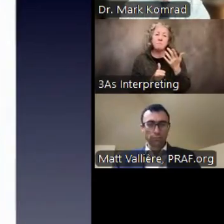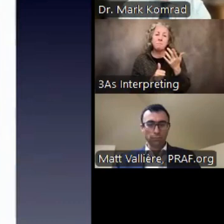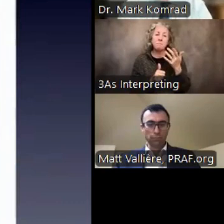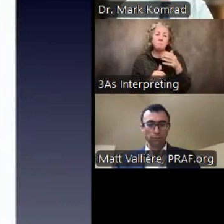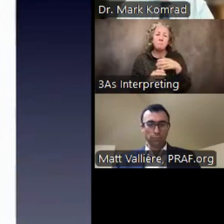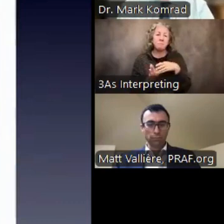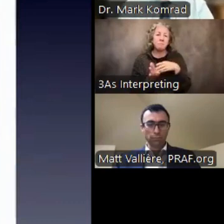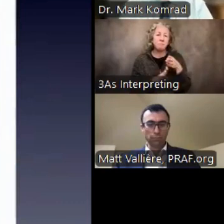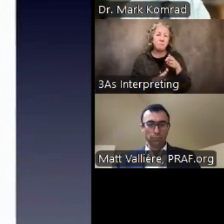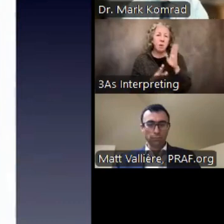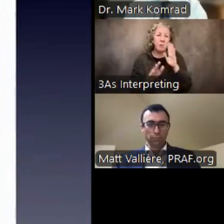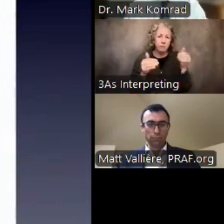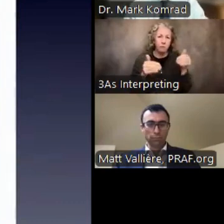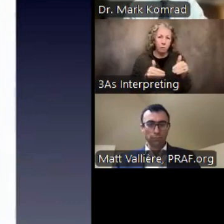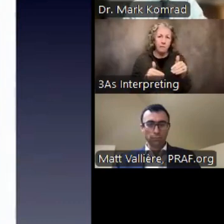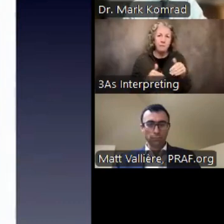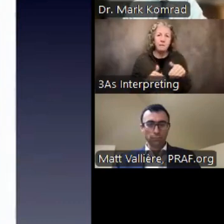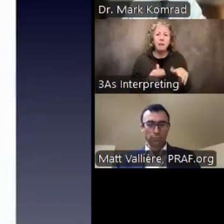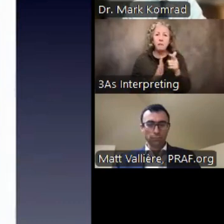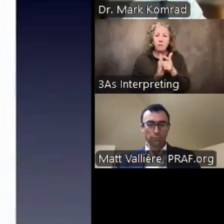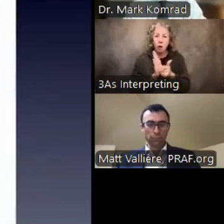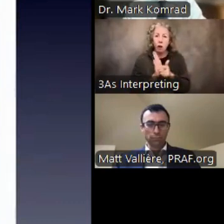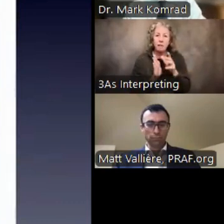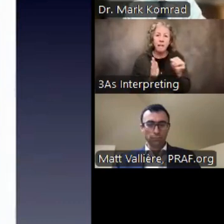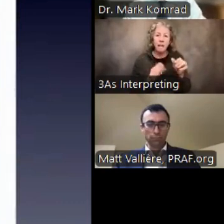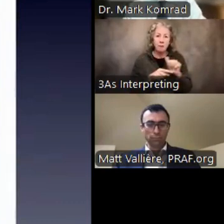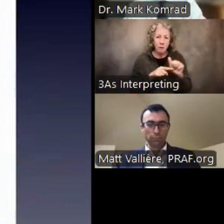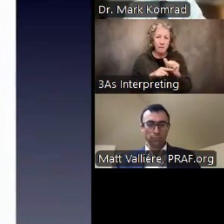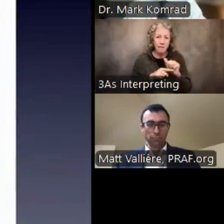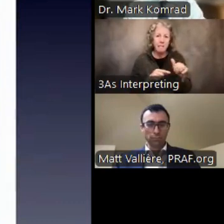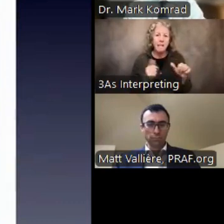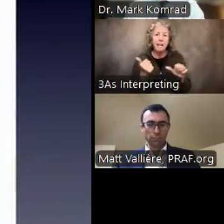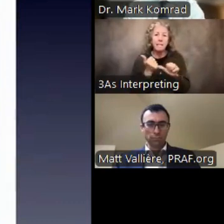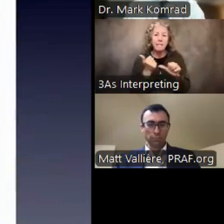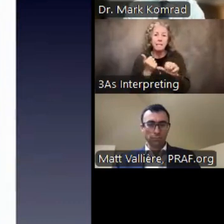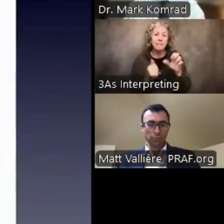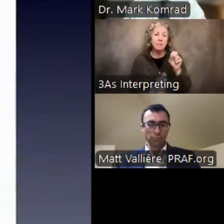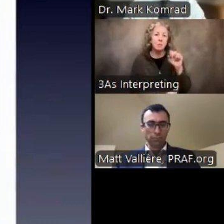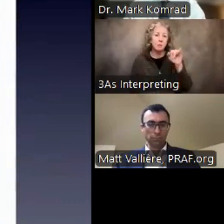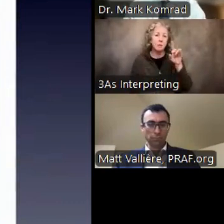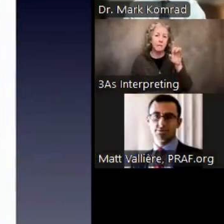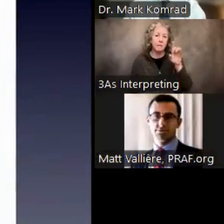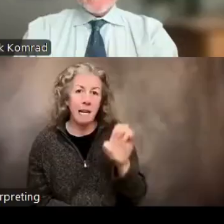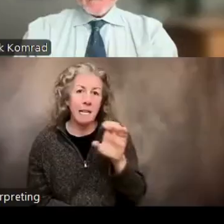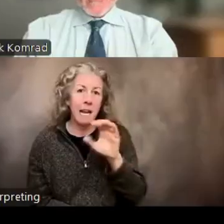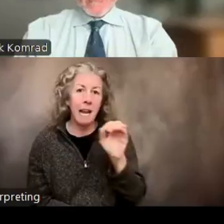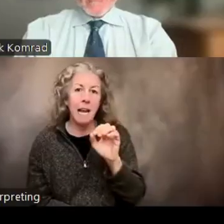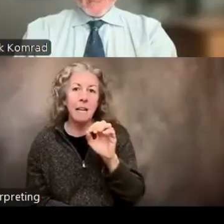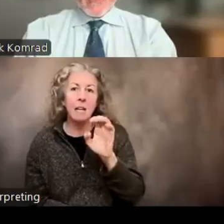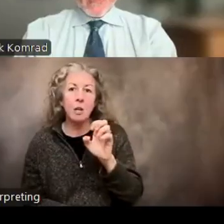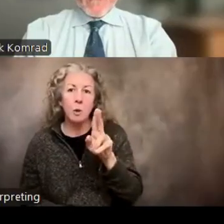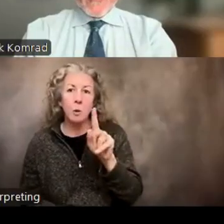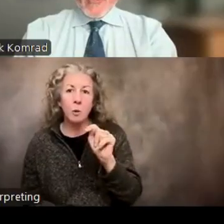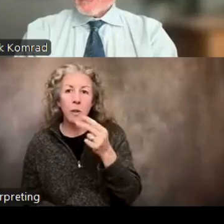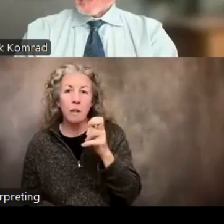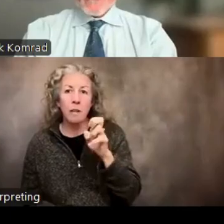well as practices assisted suicide and euthanasia. Just very quickly, assisted suicide is where a physician or other